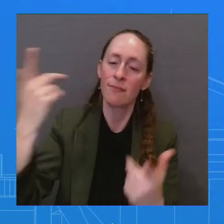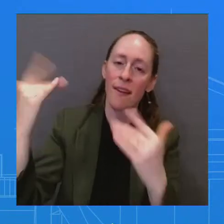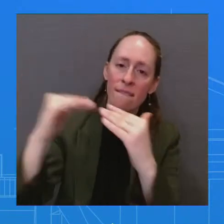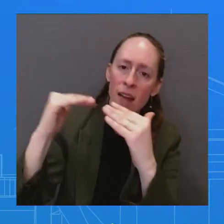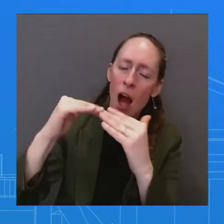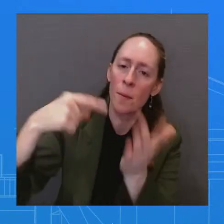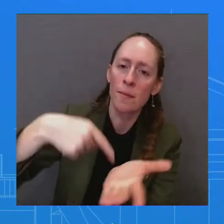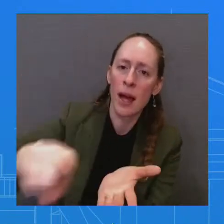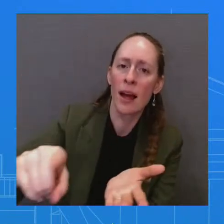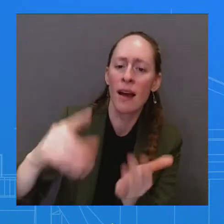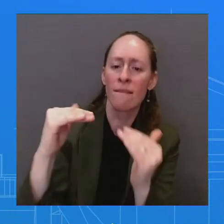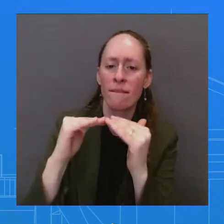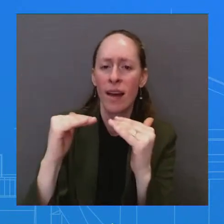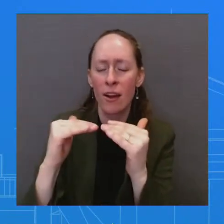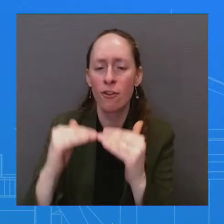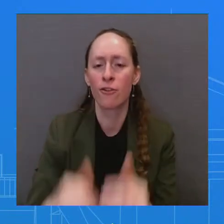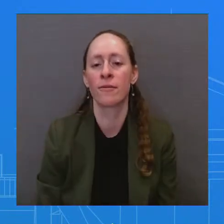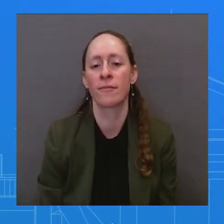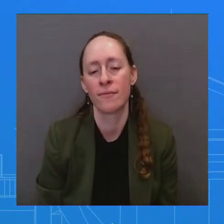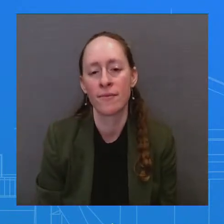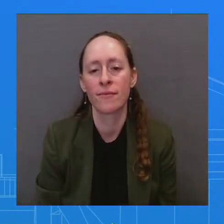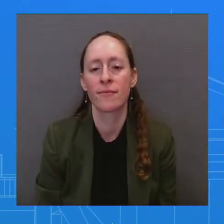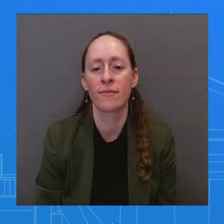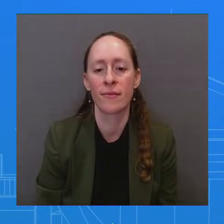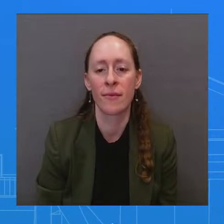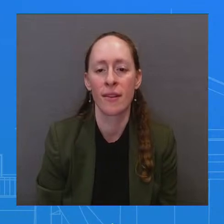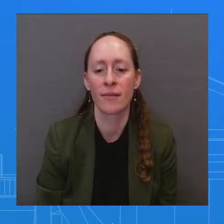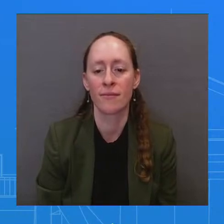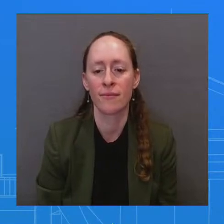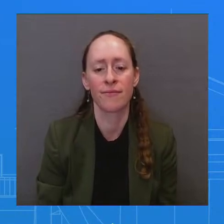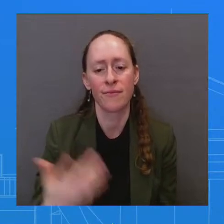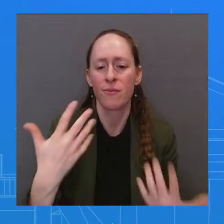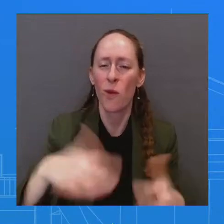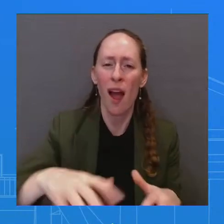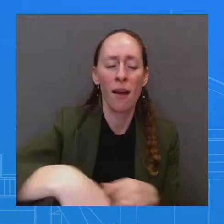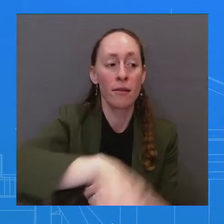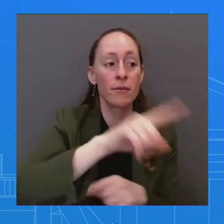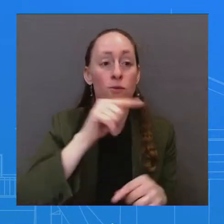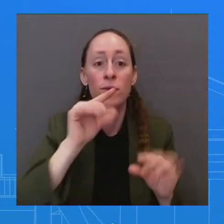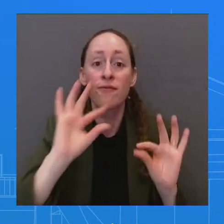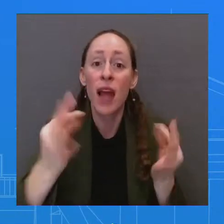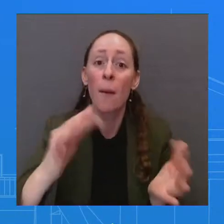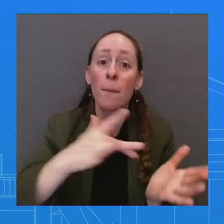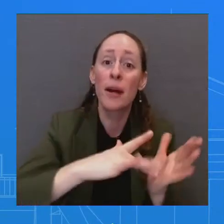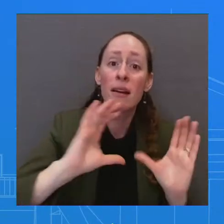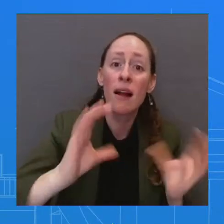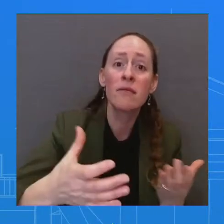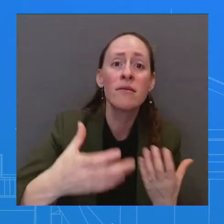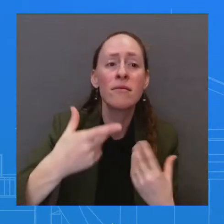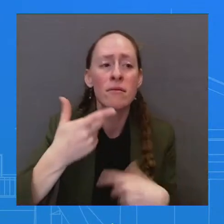healthcare costs so the wealthy can gain a new tax windfall. And with that, I have John Kirby here.